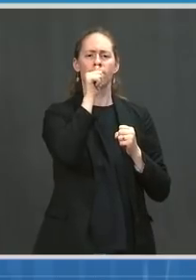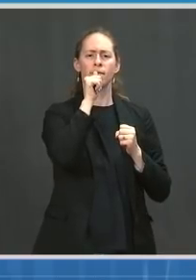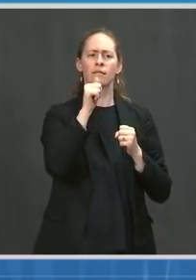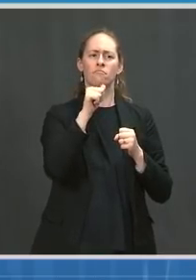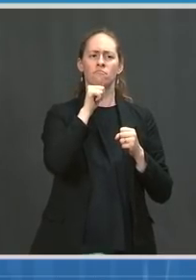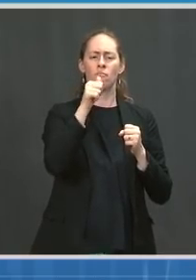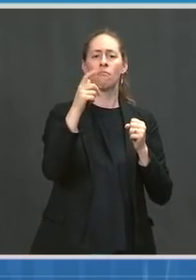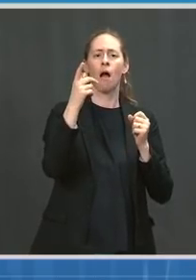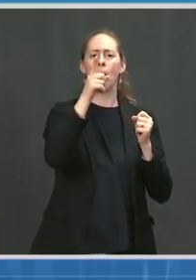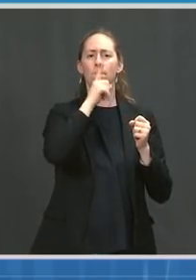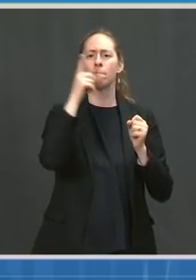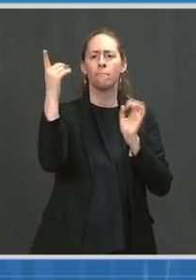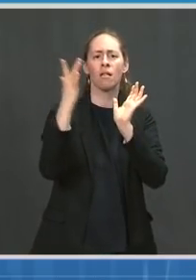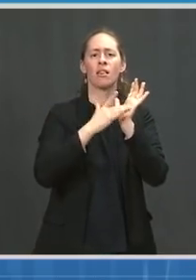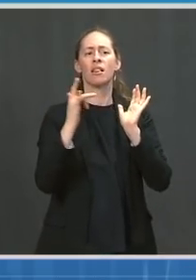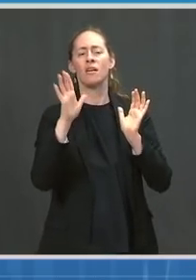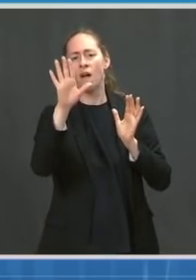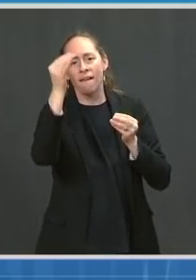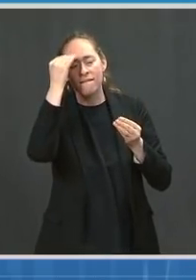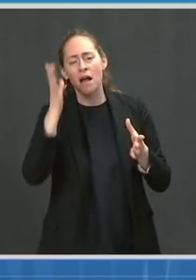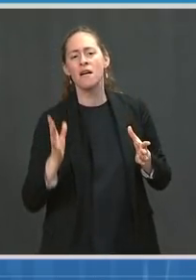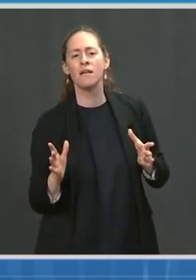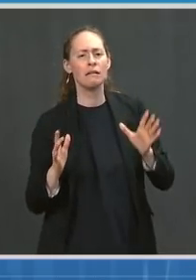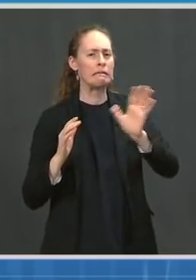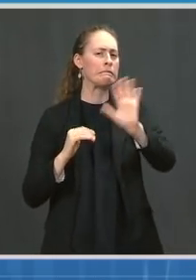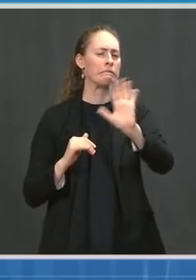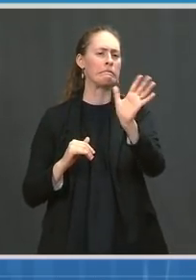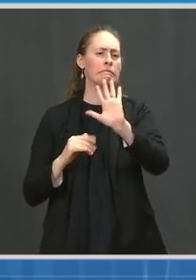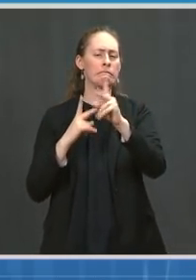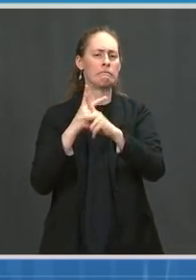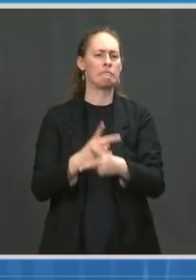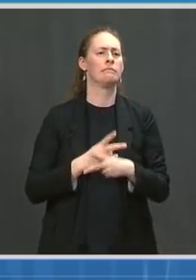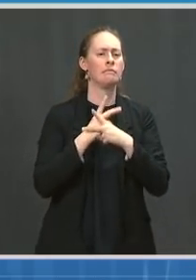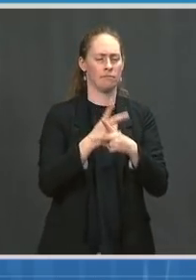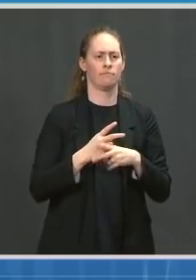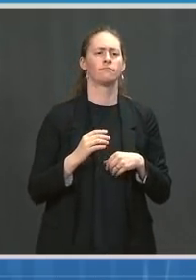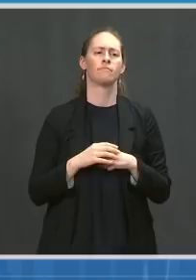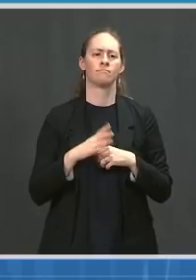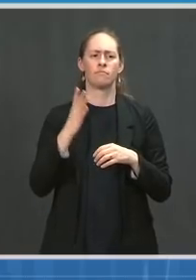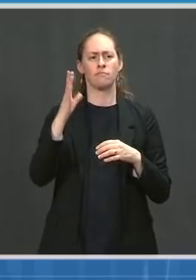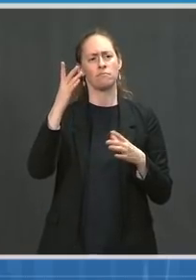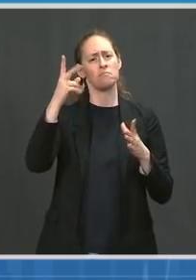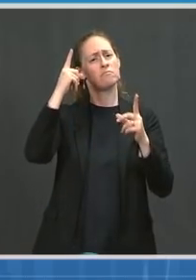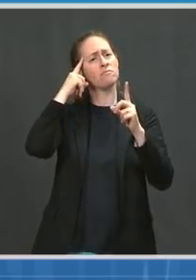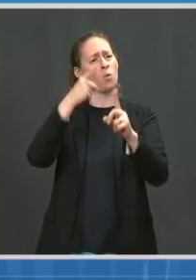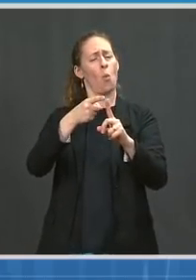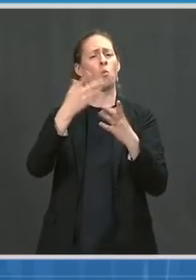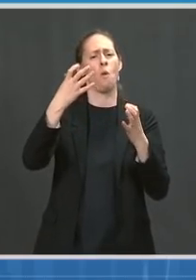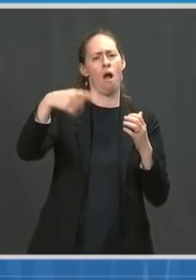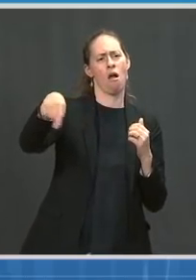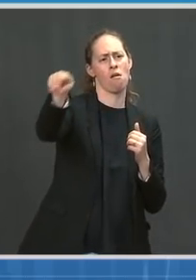So we will make sure that, you know, consumers' protections are first and foremost in the private